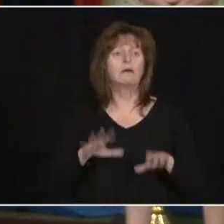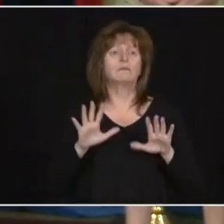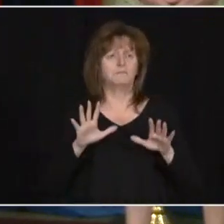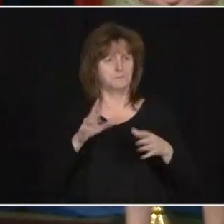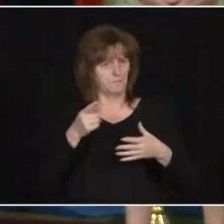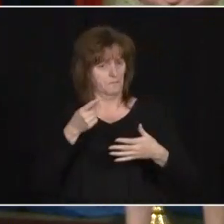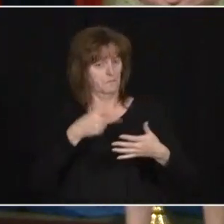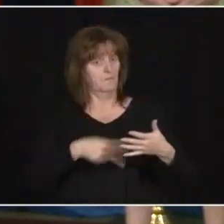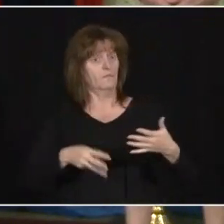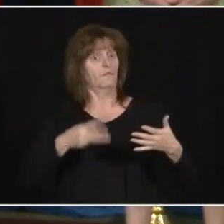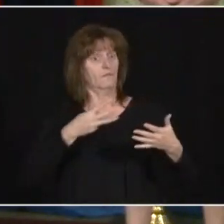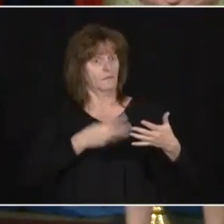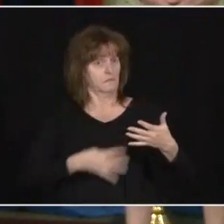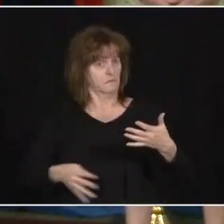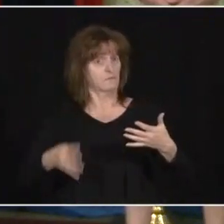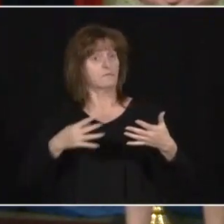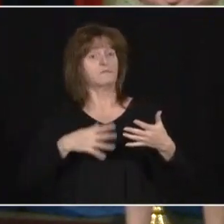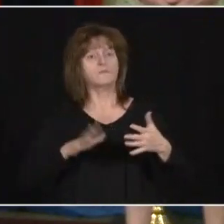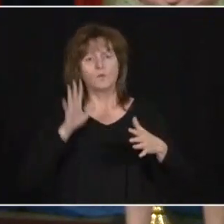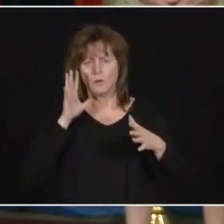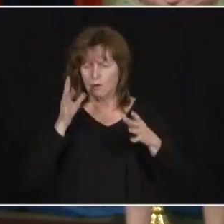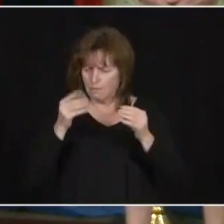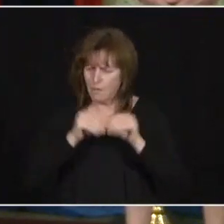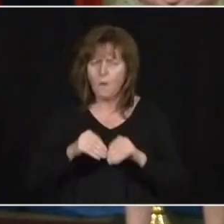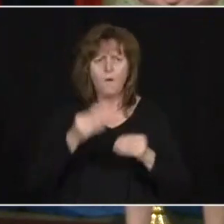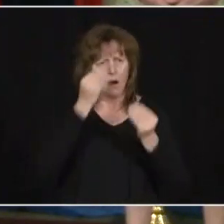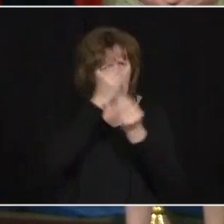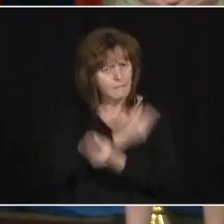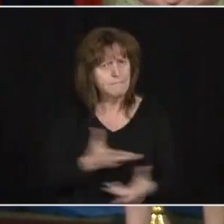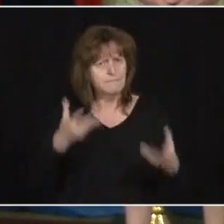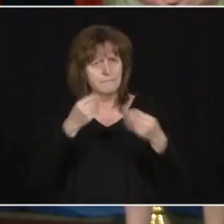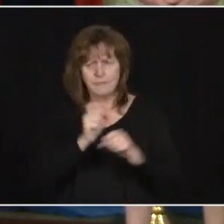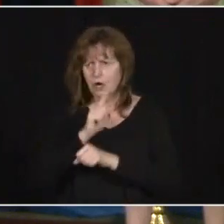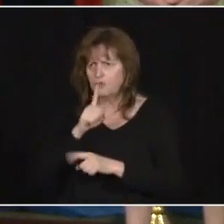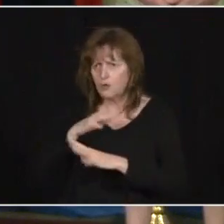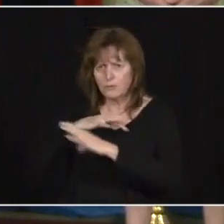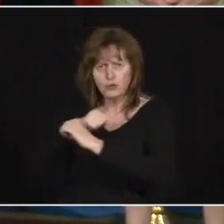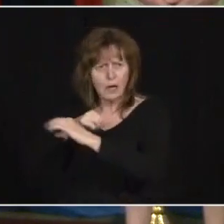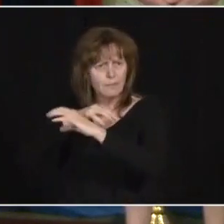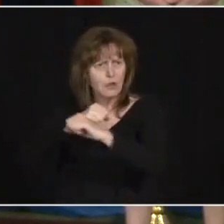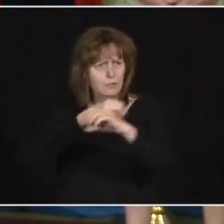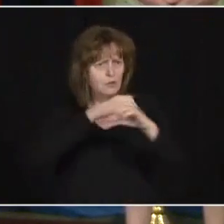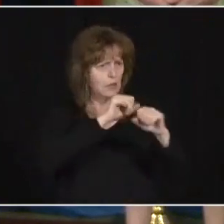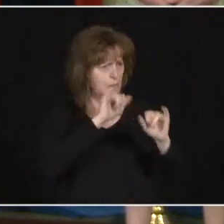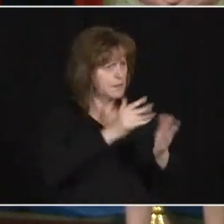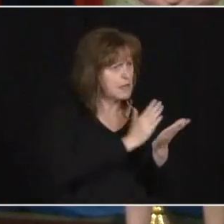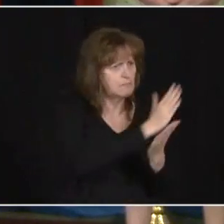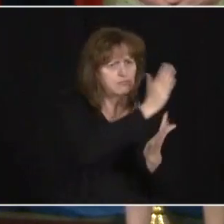sectors of our economy. These guidelines will help Ontario businesses adapt to